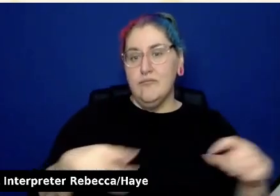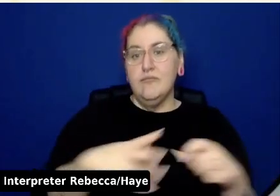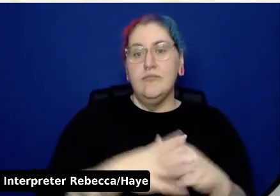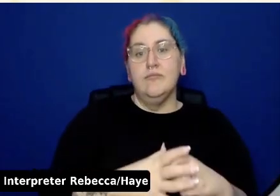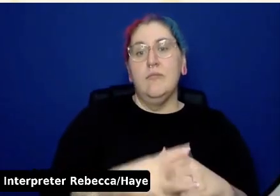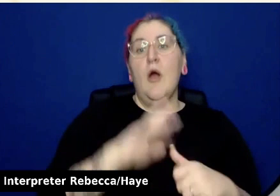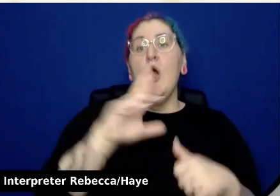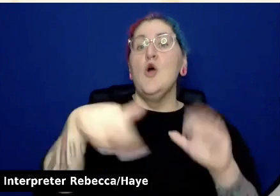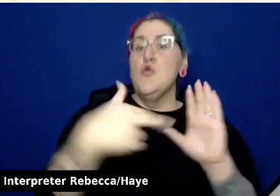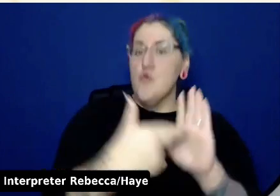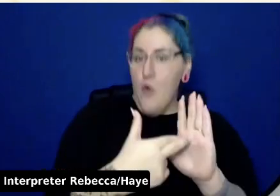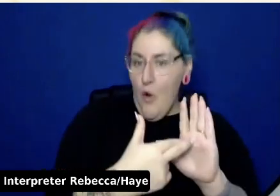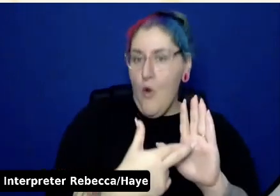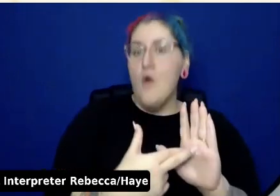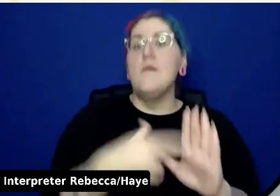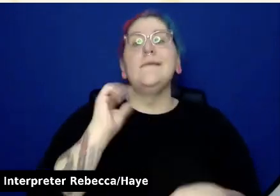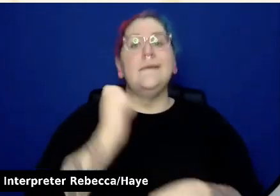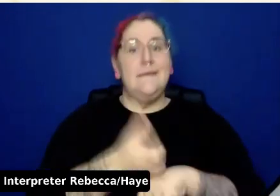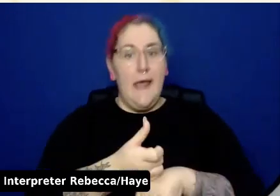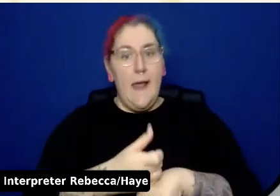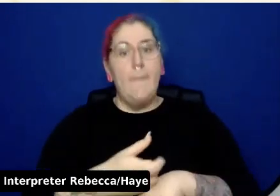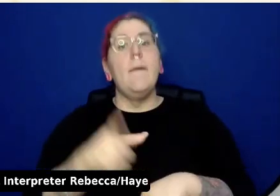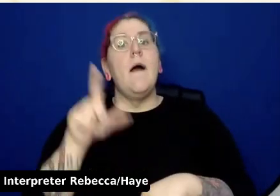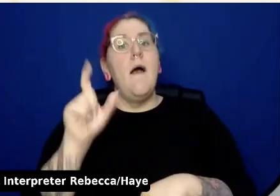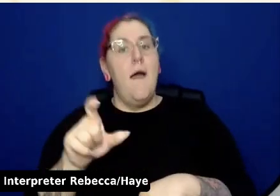but forget to define role equal to tablist on the parent element.